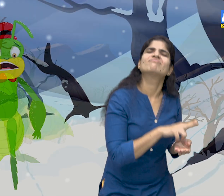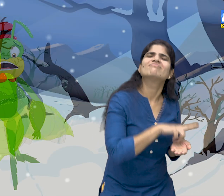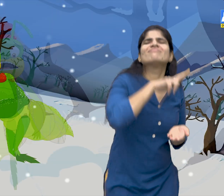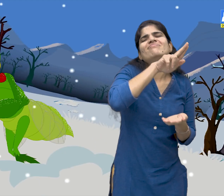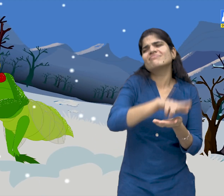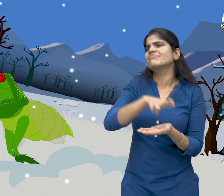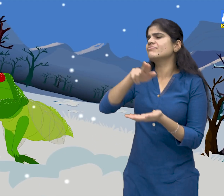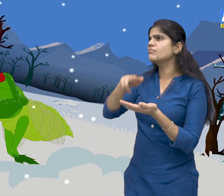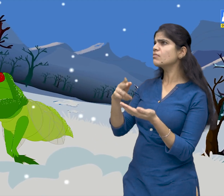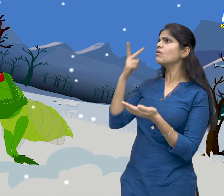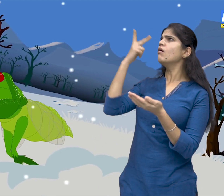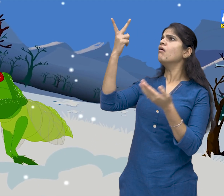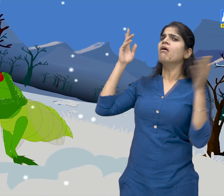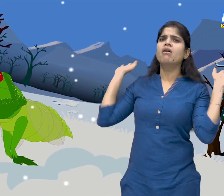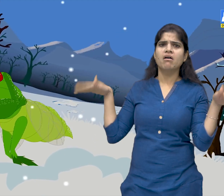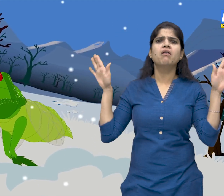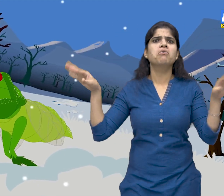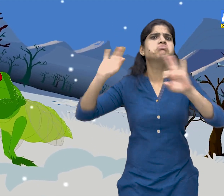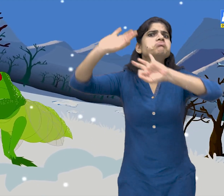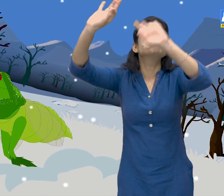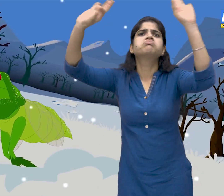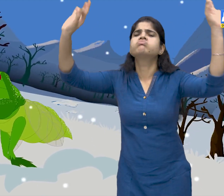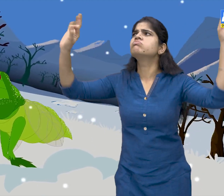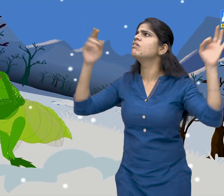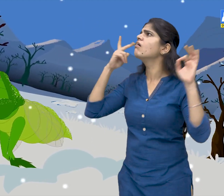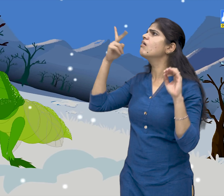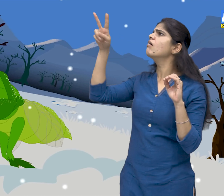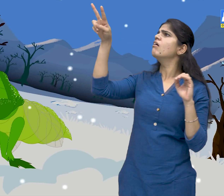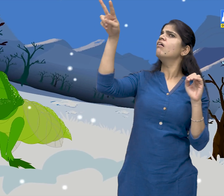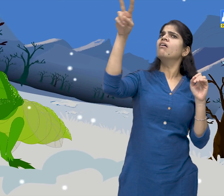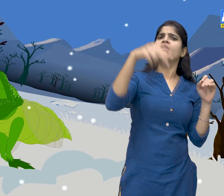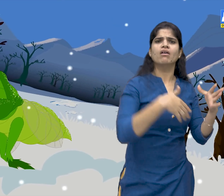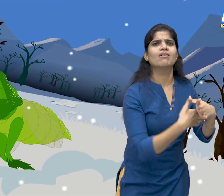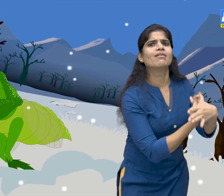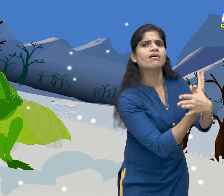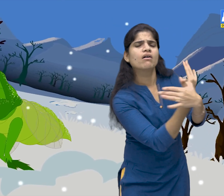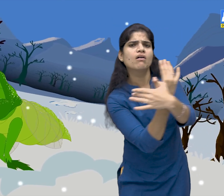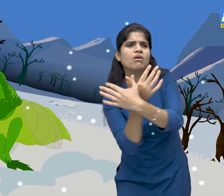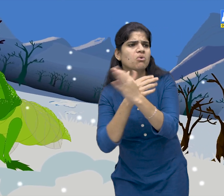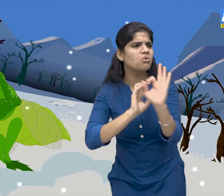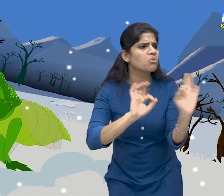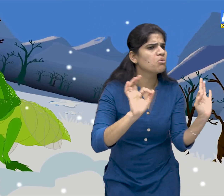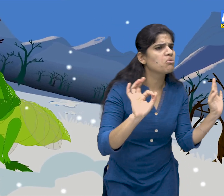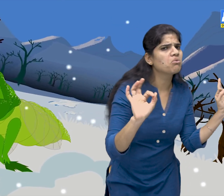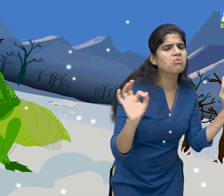When he went out looking for food, he saw that there were no birds around there were no butterflies as well.